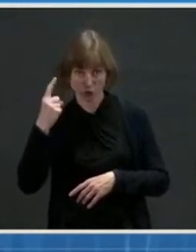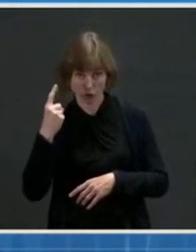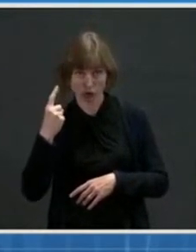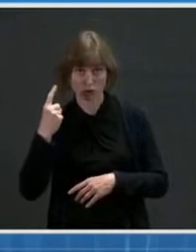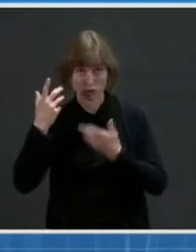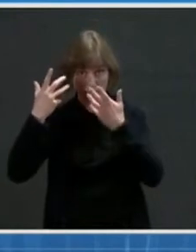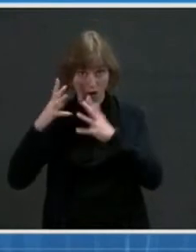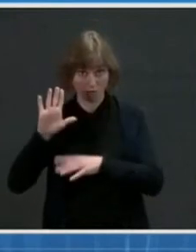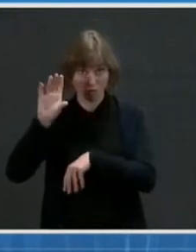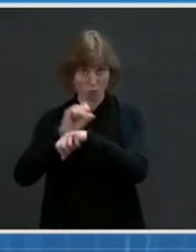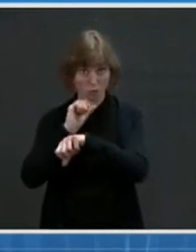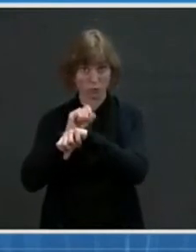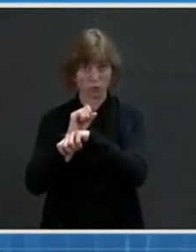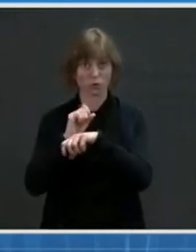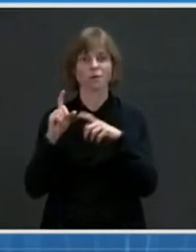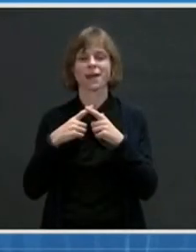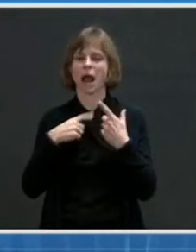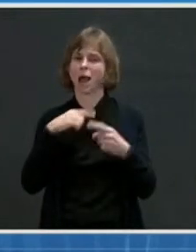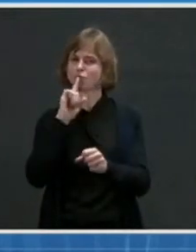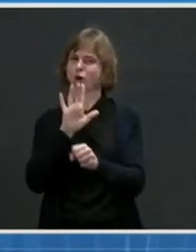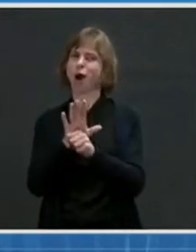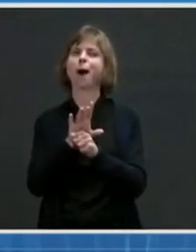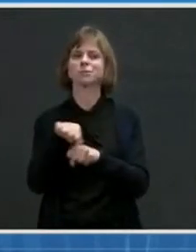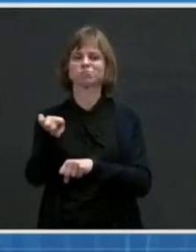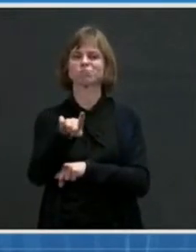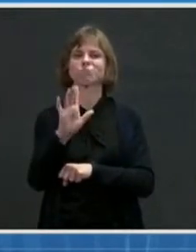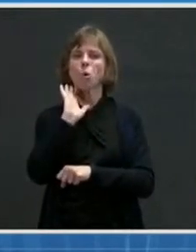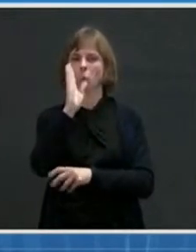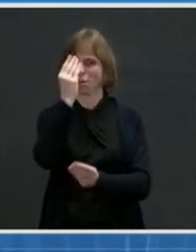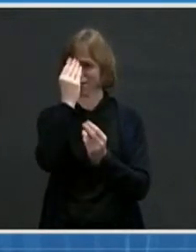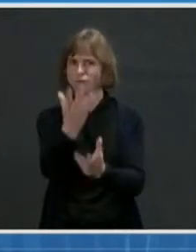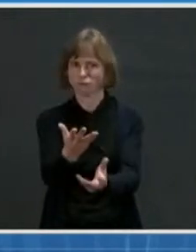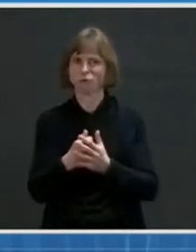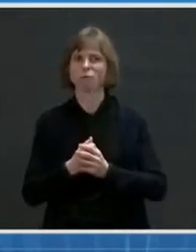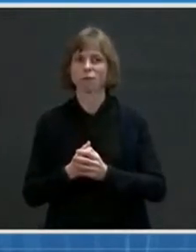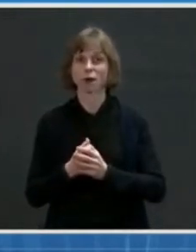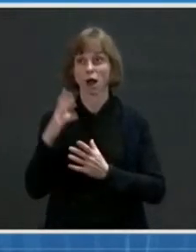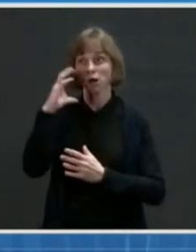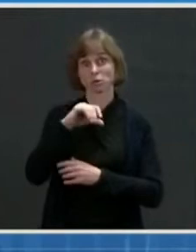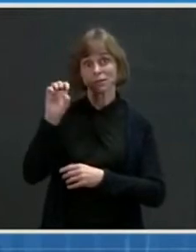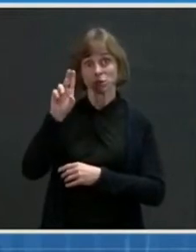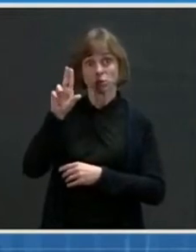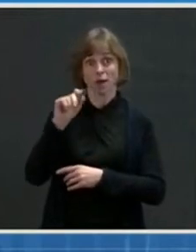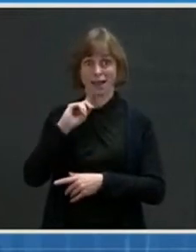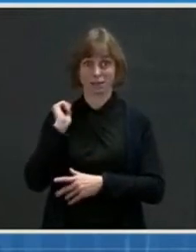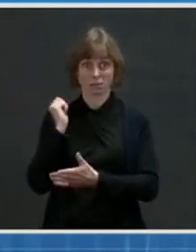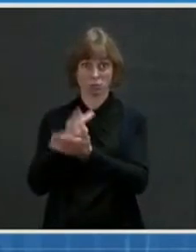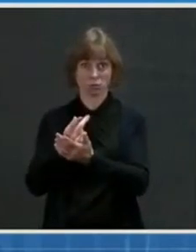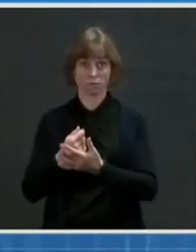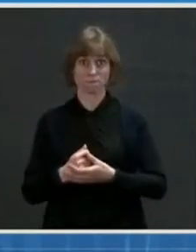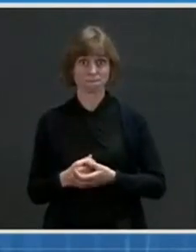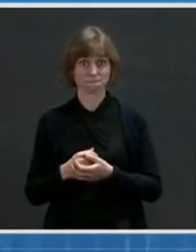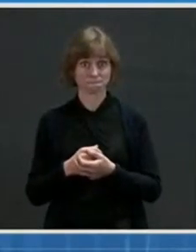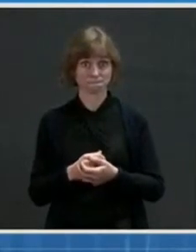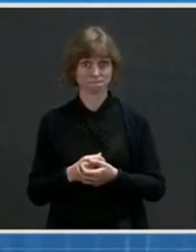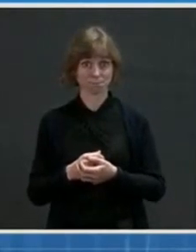WAIT FOR THE FDA AND THE ACIP TO DO THEIR WORK AND YOU'LL BE